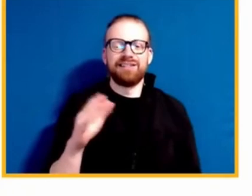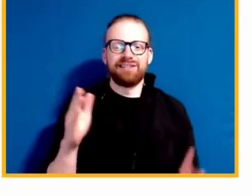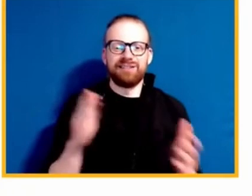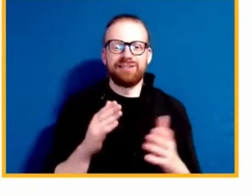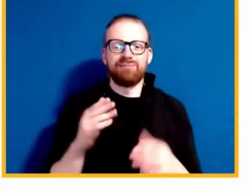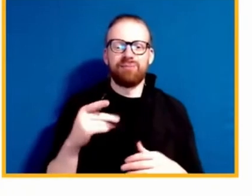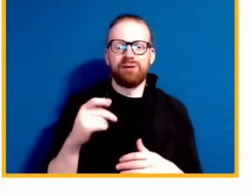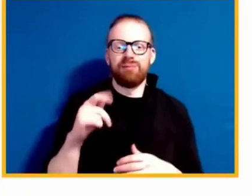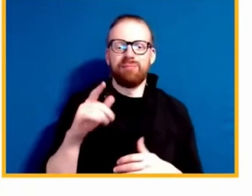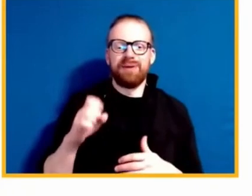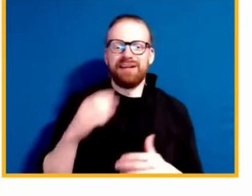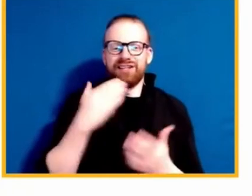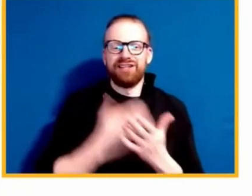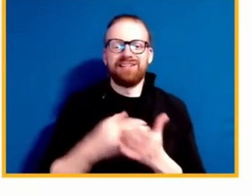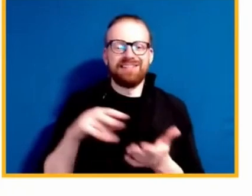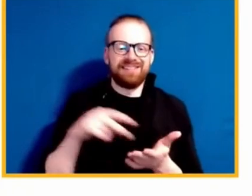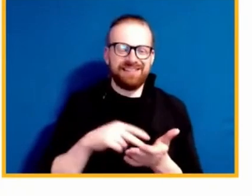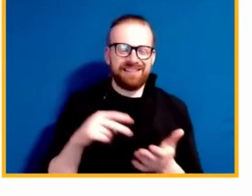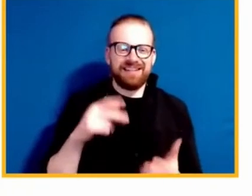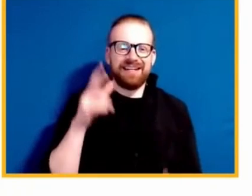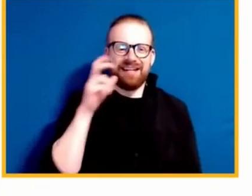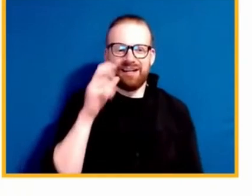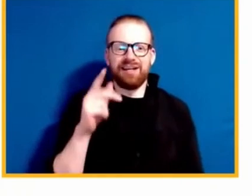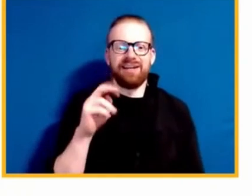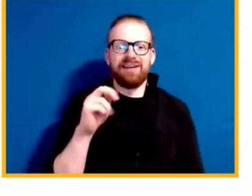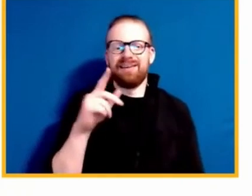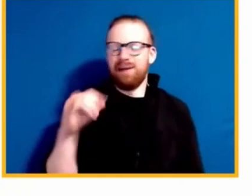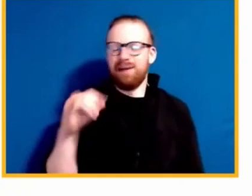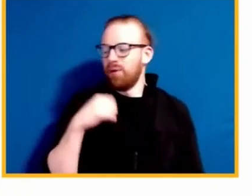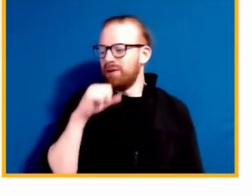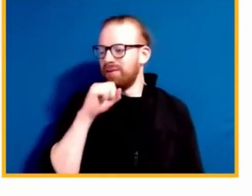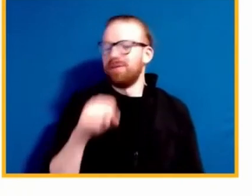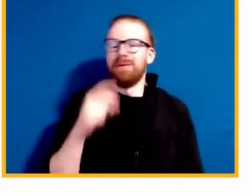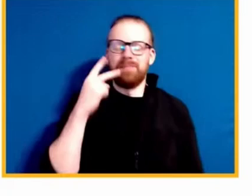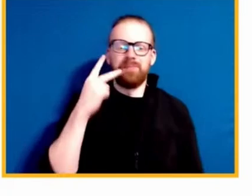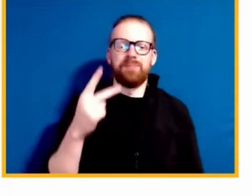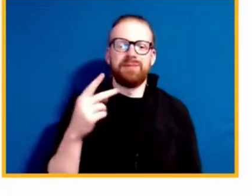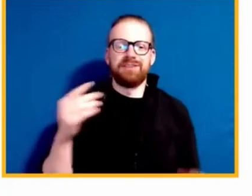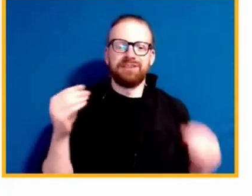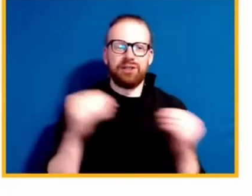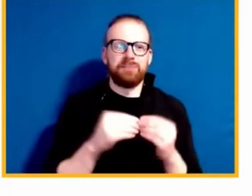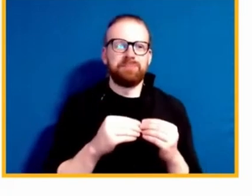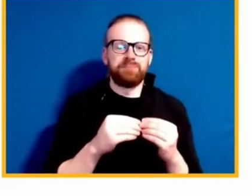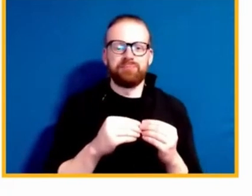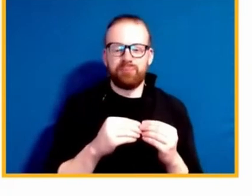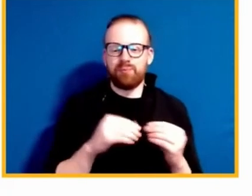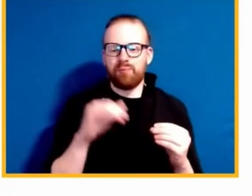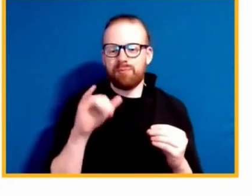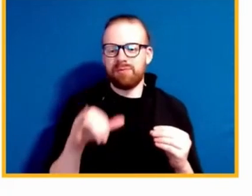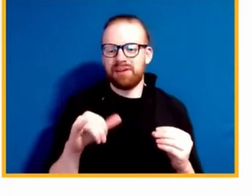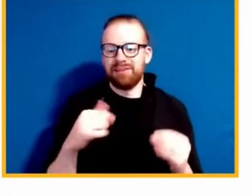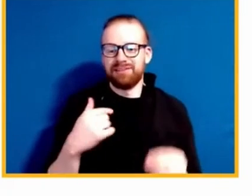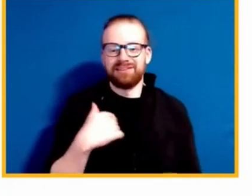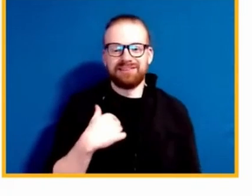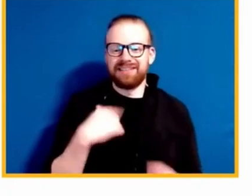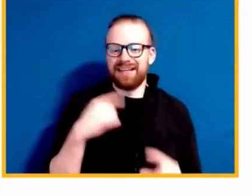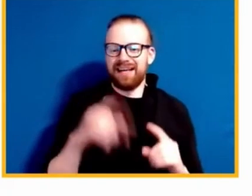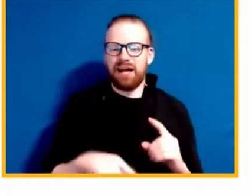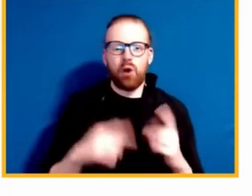big dancers. You heard from Kendi first that you know we'd love to see some more versatility in those styles and I personally can't wait to see more